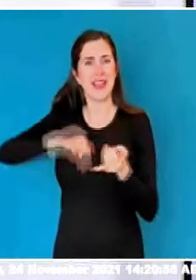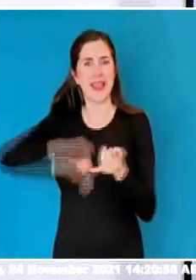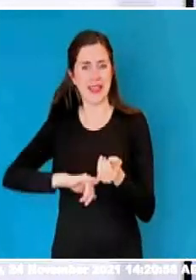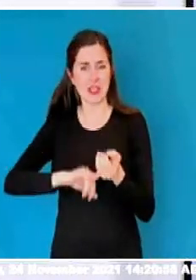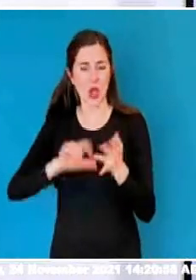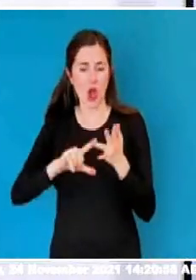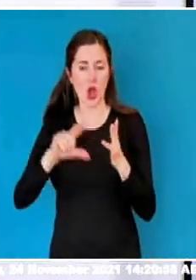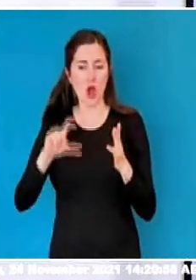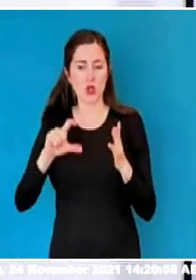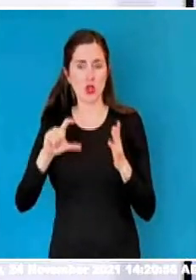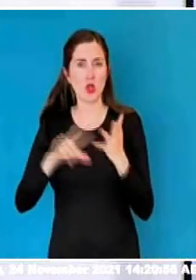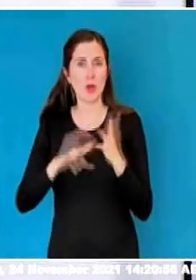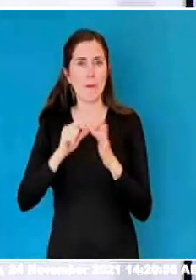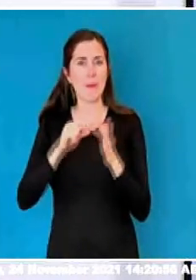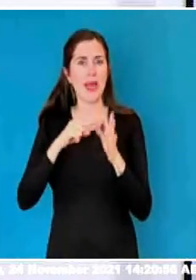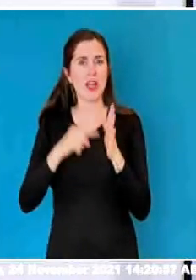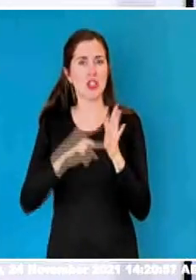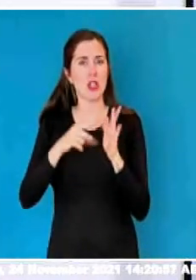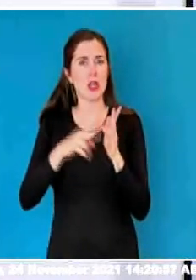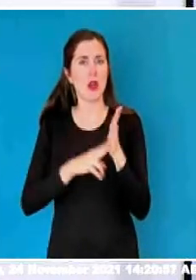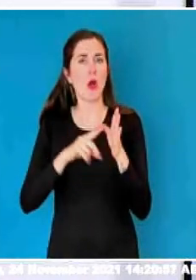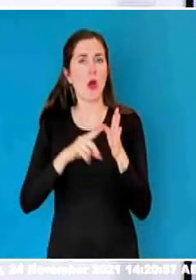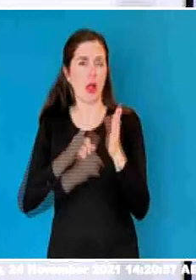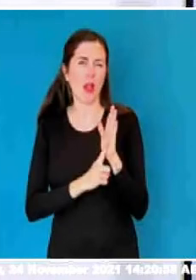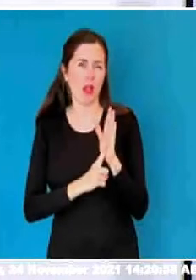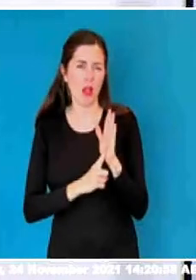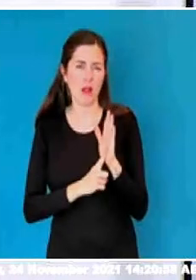We might come to that distinction if it becomes necessary, but you say the